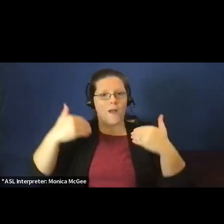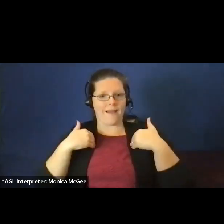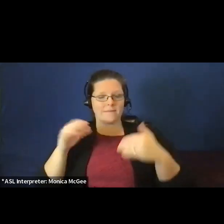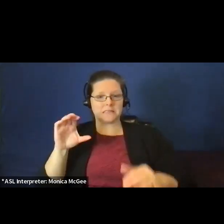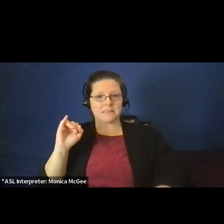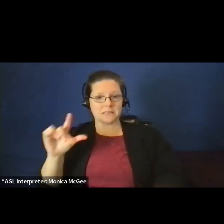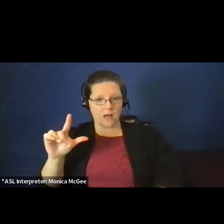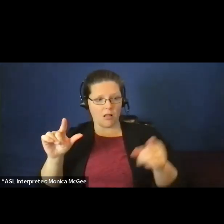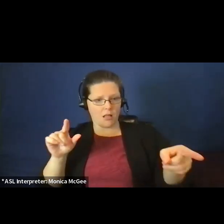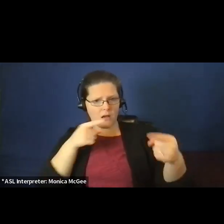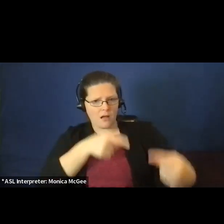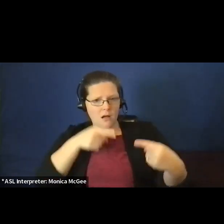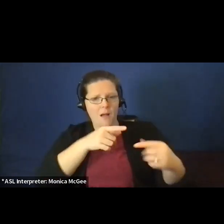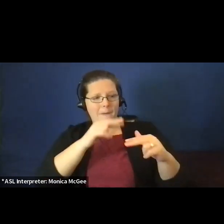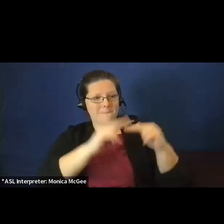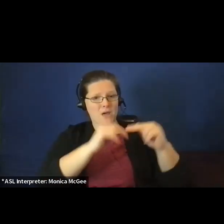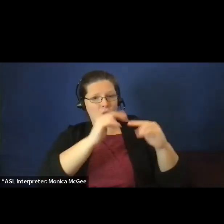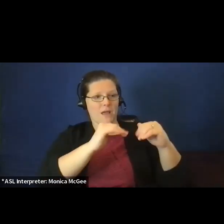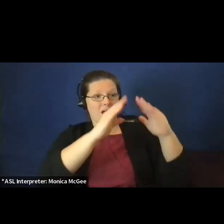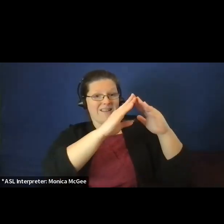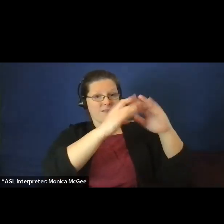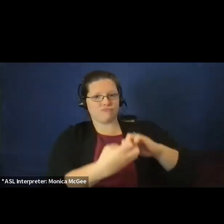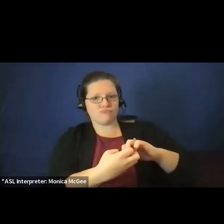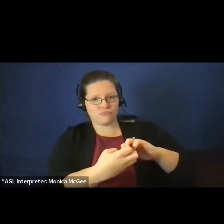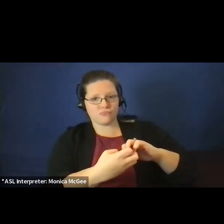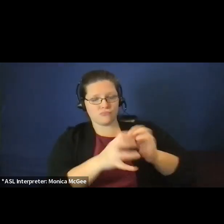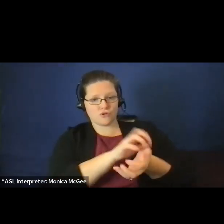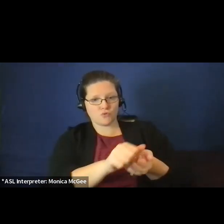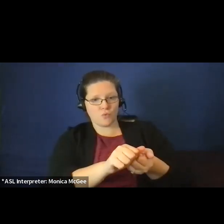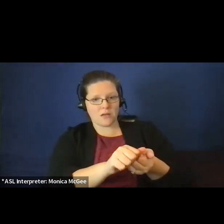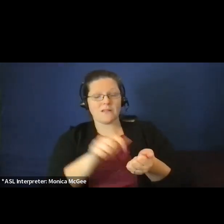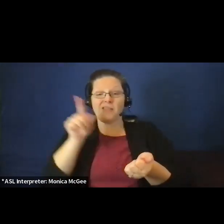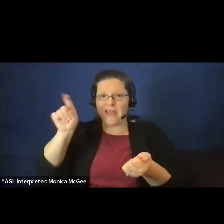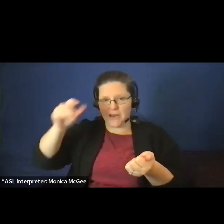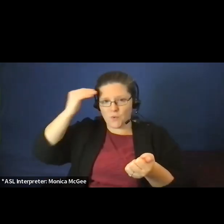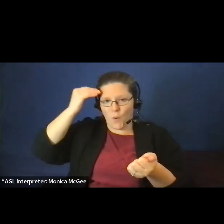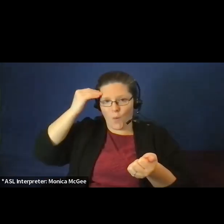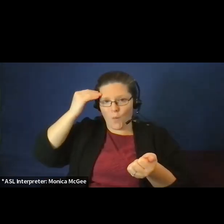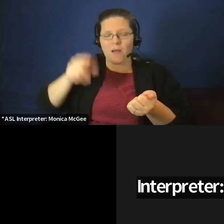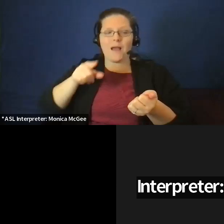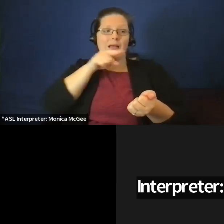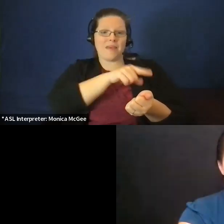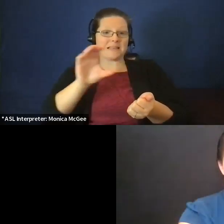are the people that we are going to count on -- what if we need an extension? They need to know that